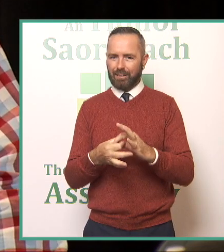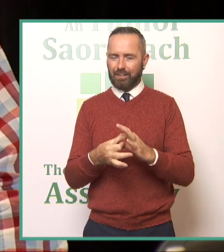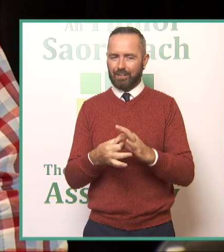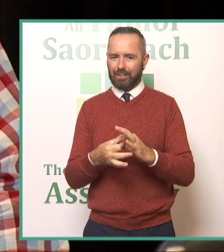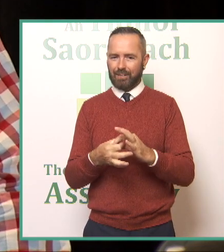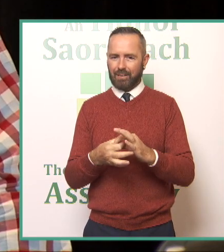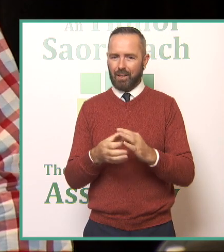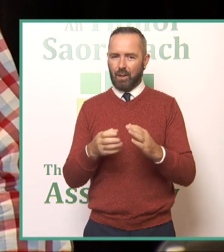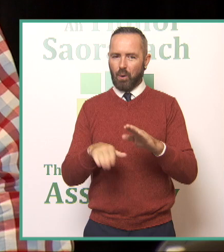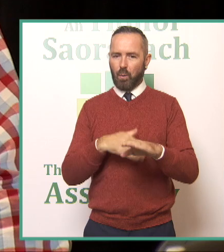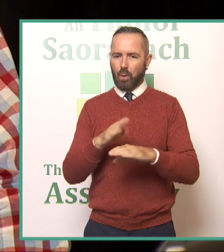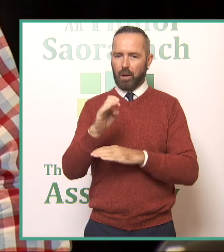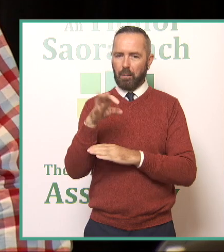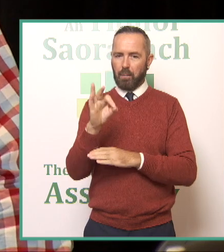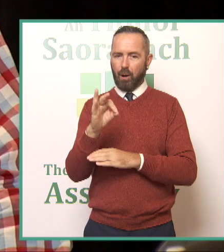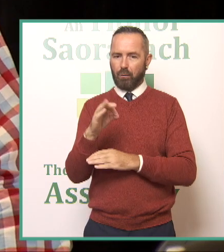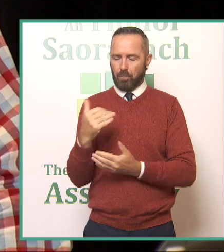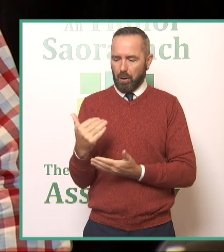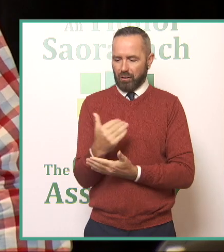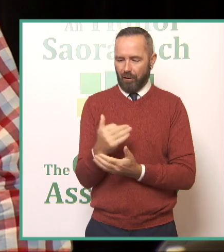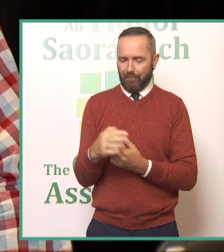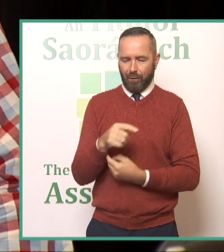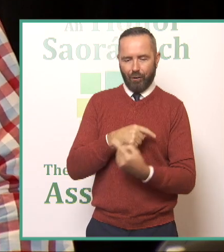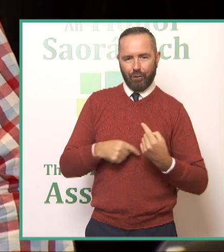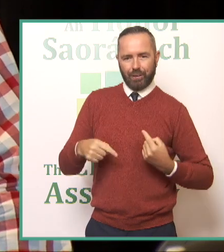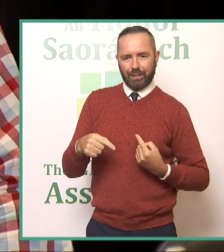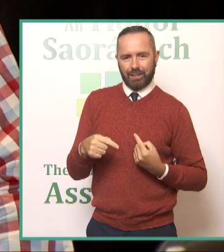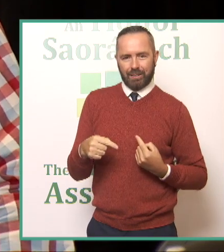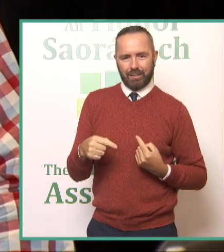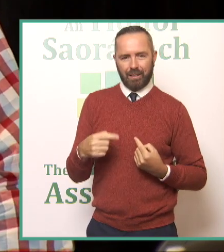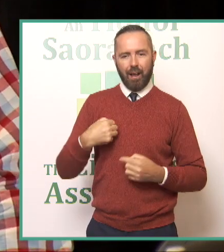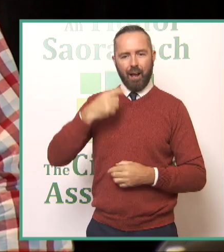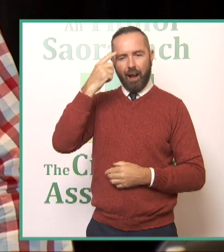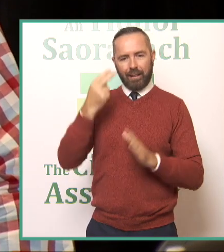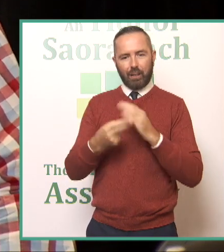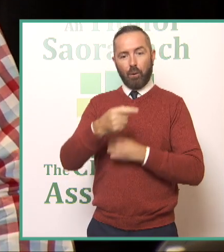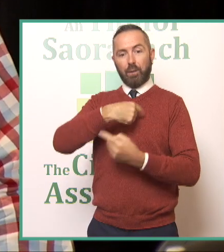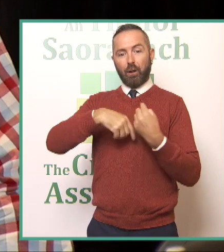debug preserved that for us I think it's up to us to preserve the bug.